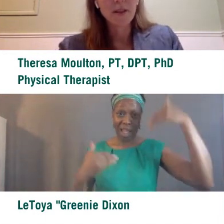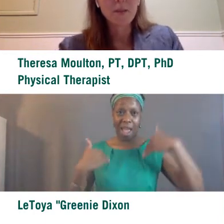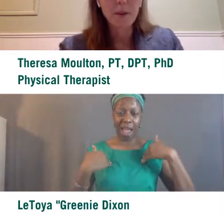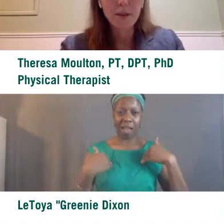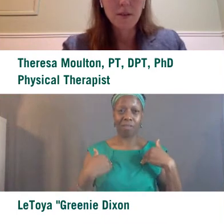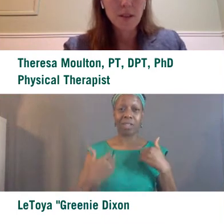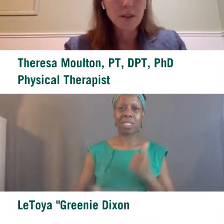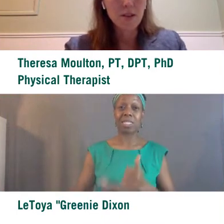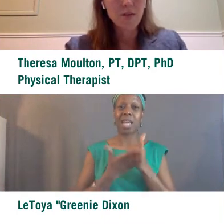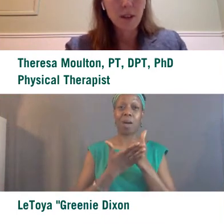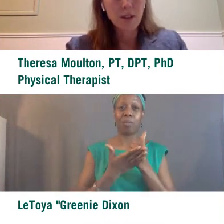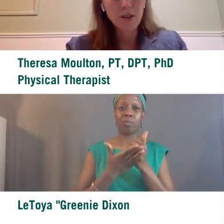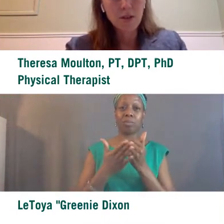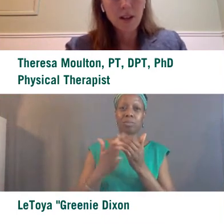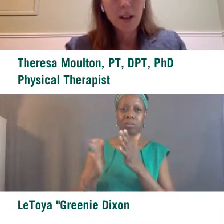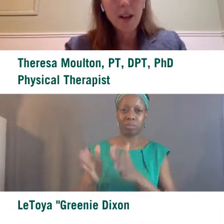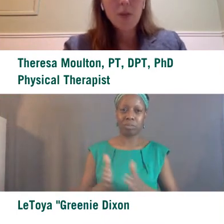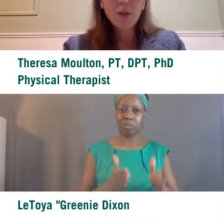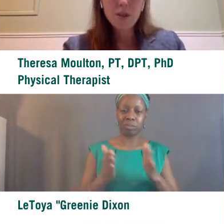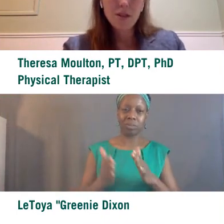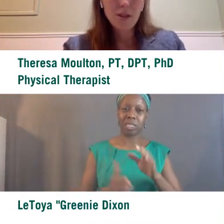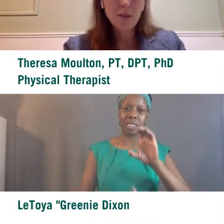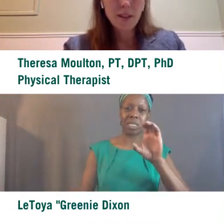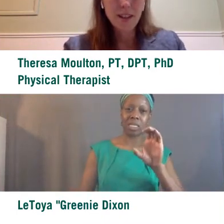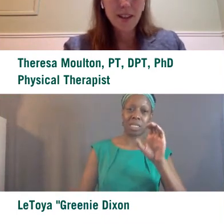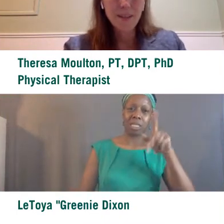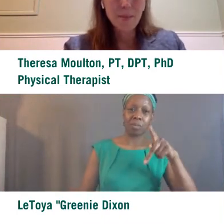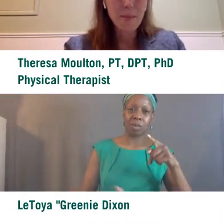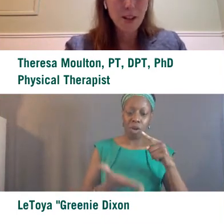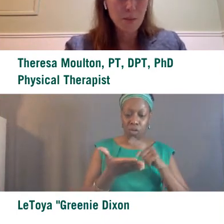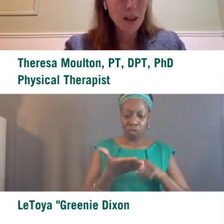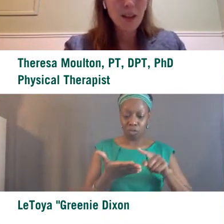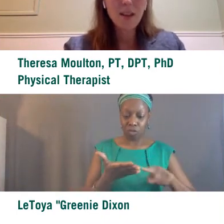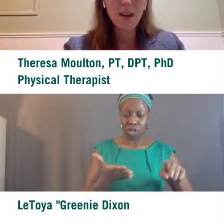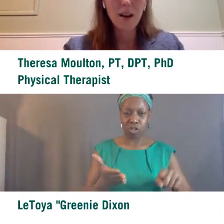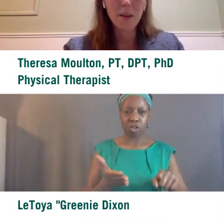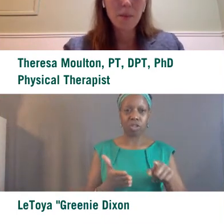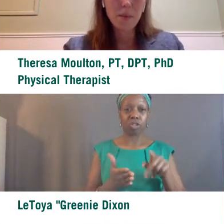the cerebral palsy research registry. Which is just a way to kind of match make.